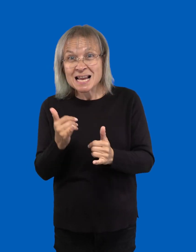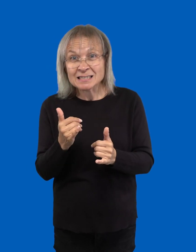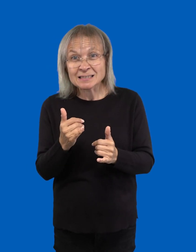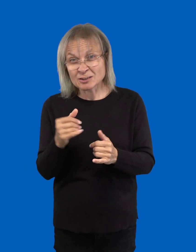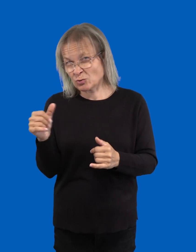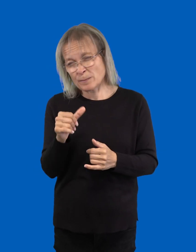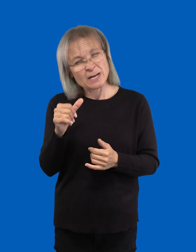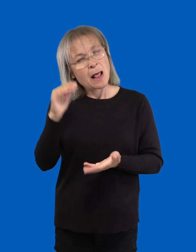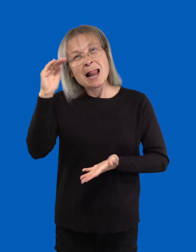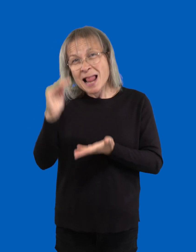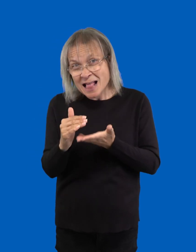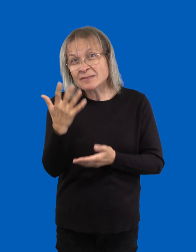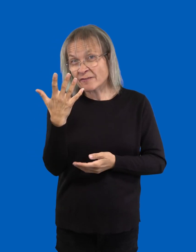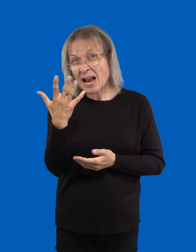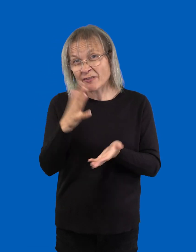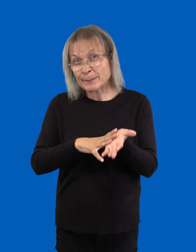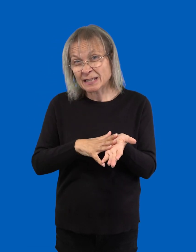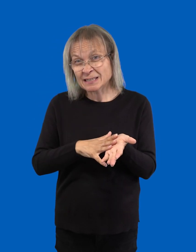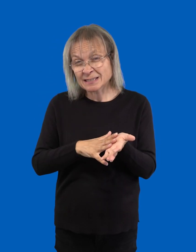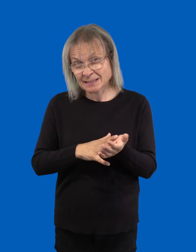The actual test should take less than 5 minutes.